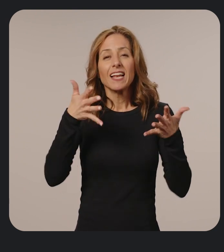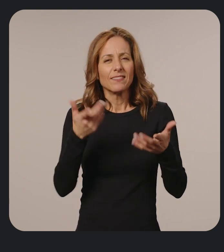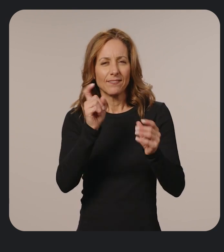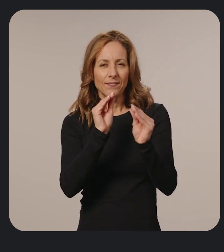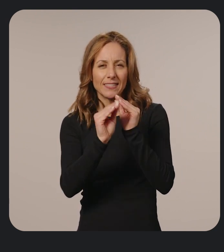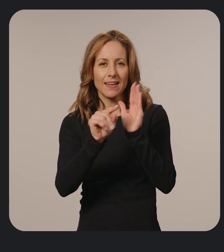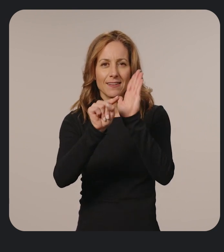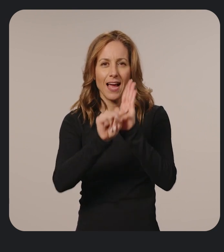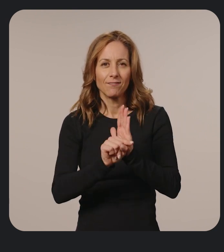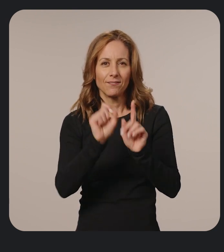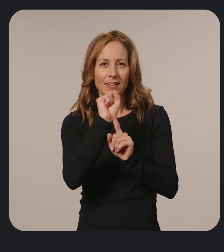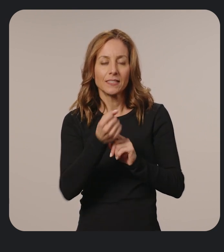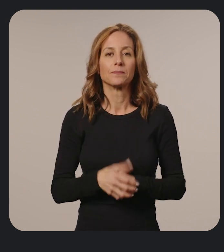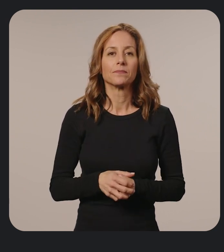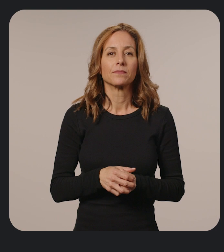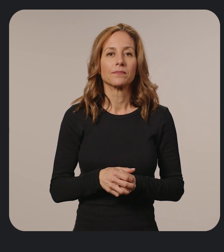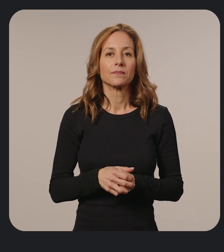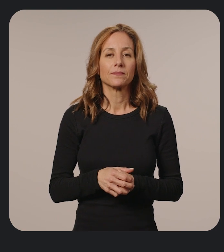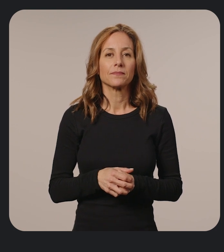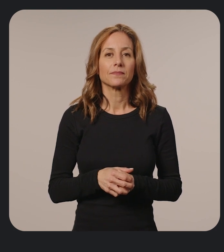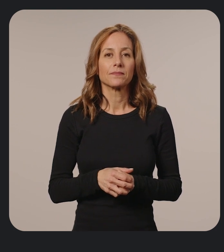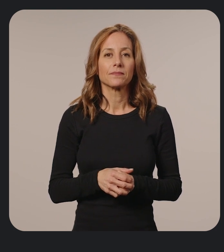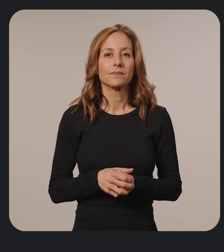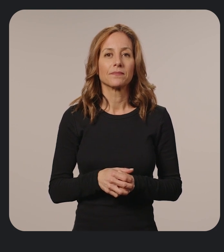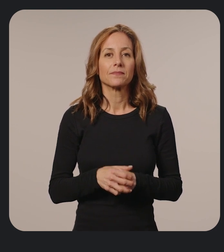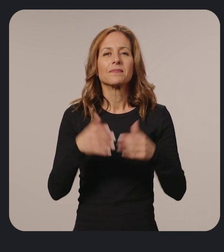Now we just need to fix the negative case.